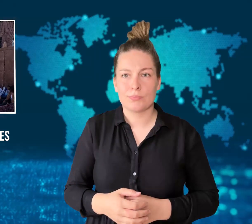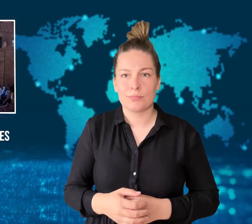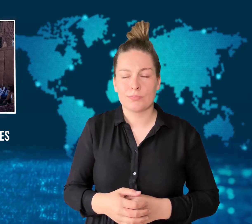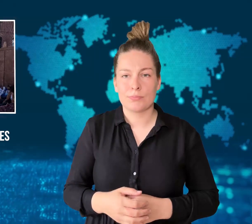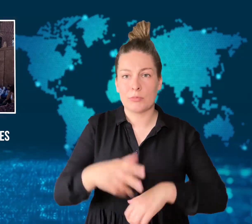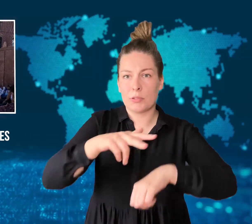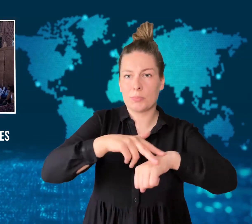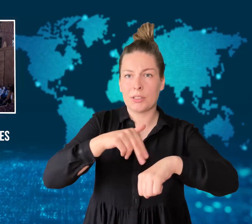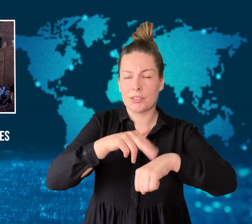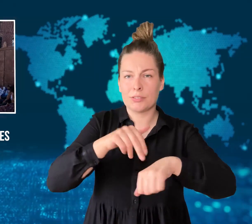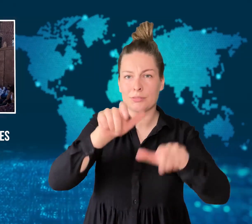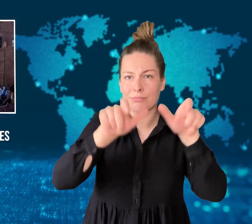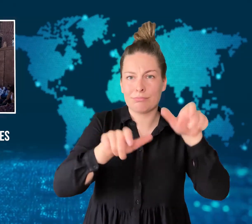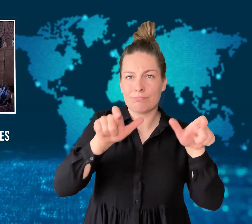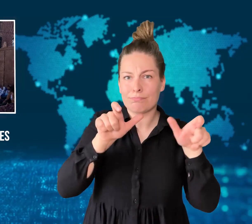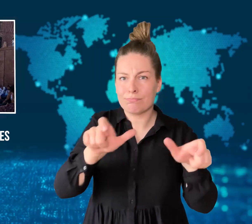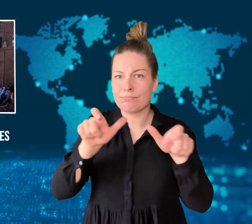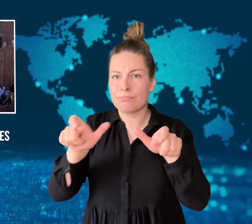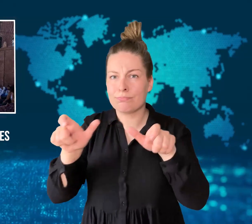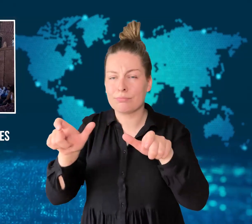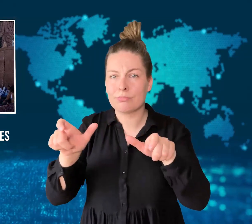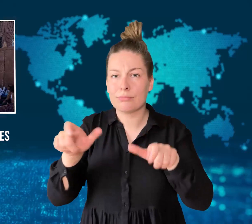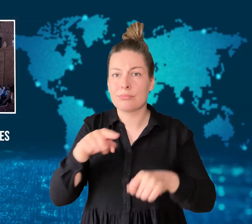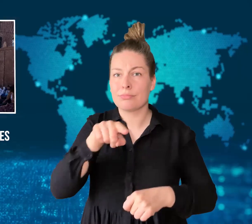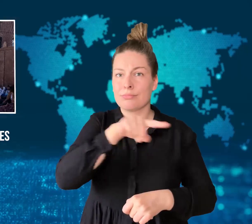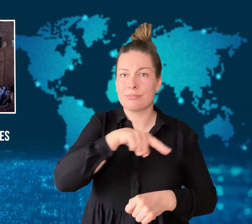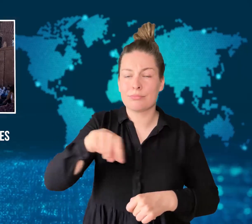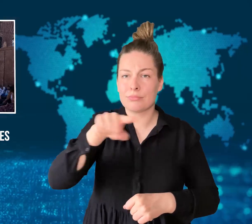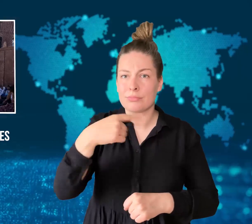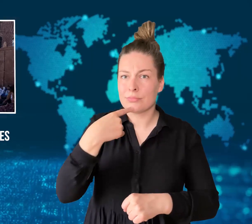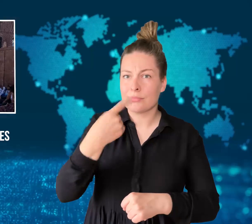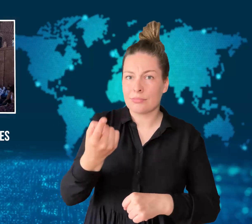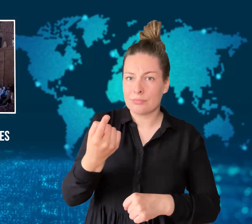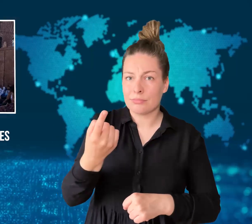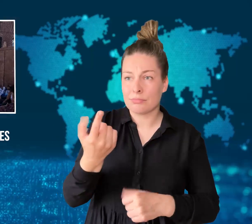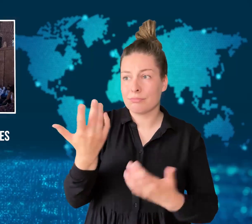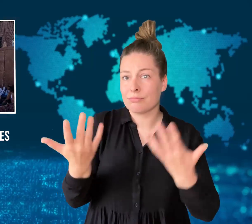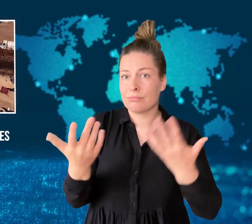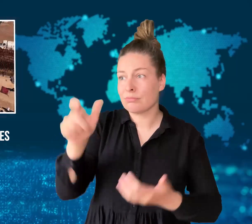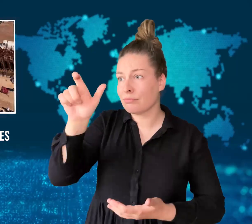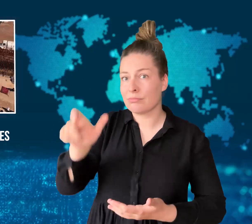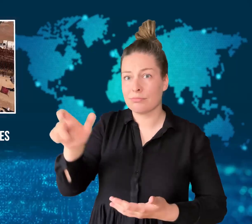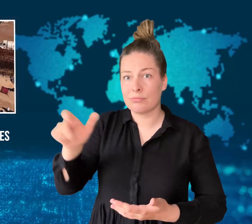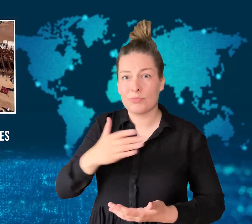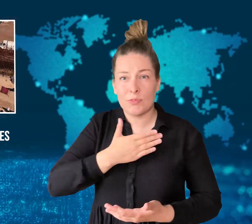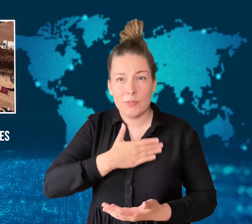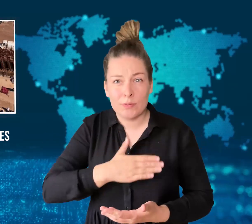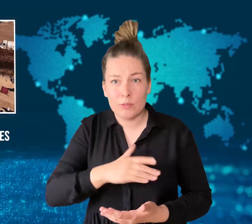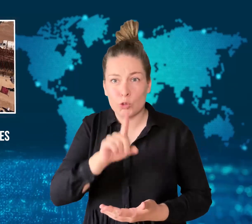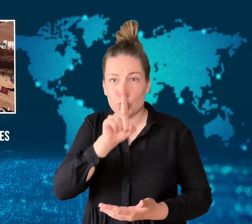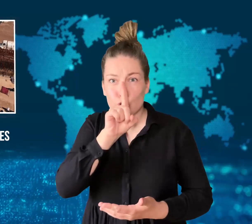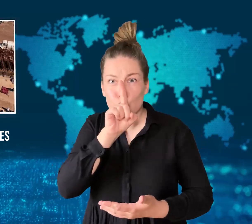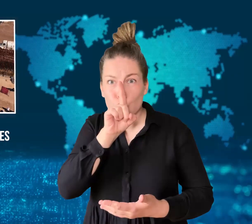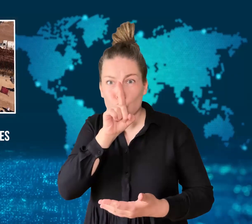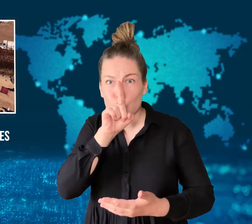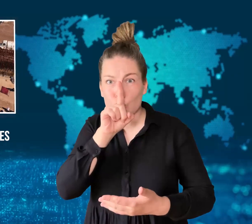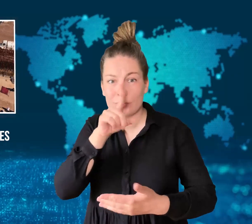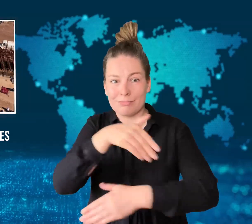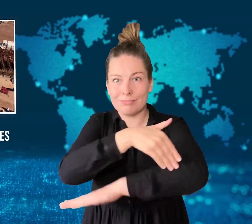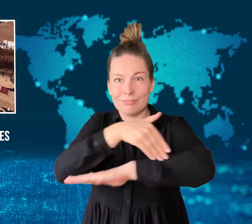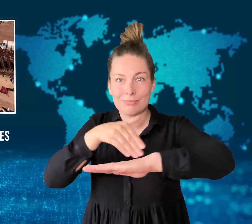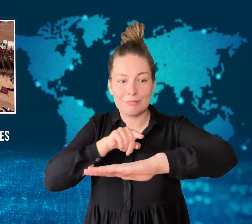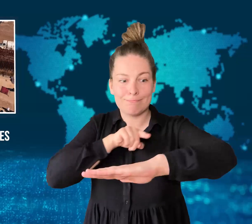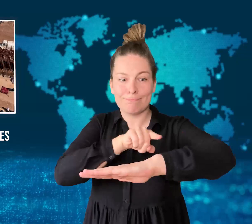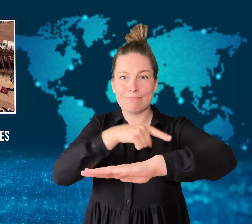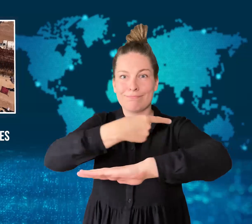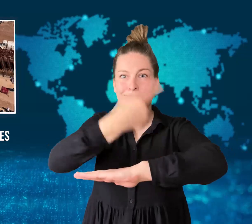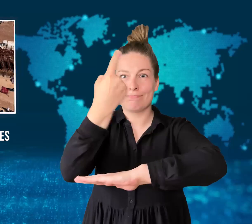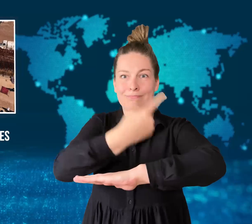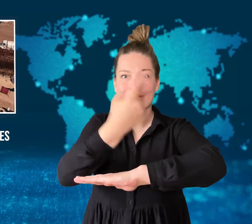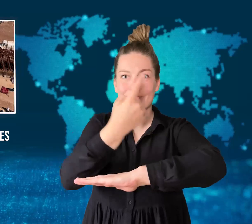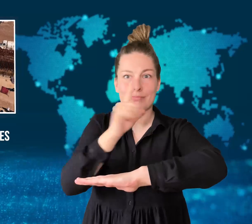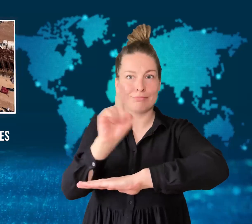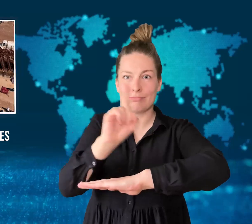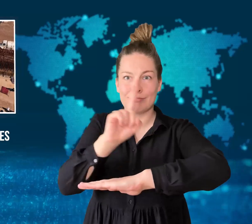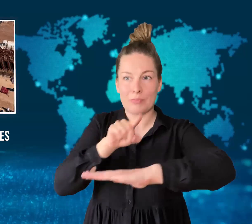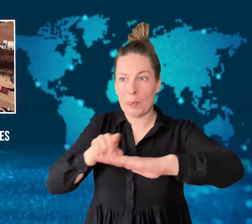and would not be allowed to re-enter the US for at least five years.